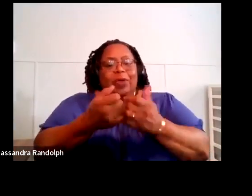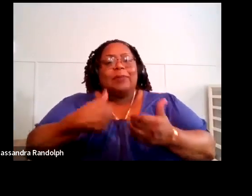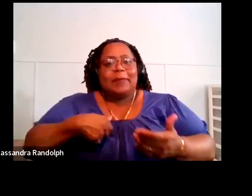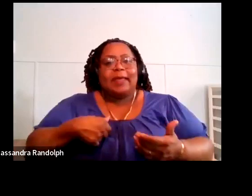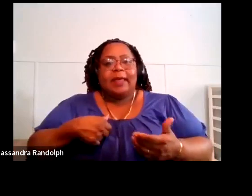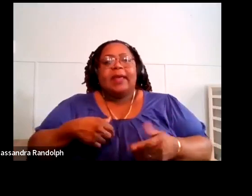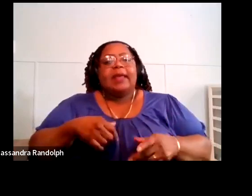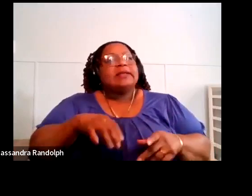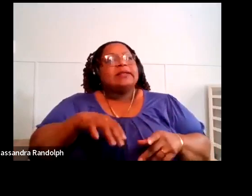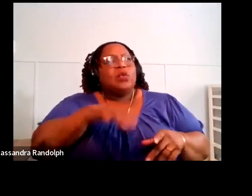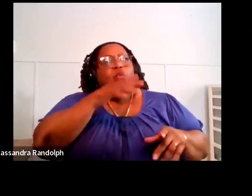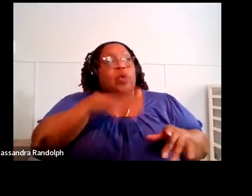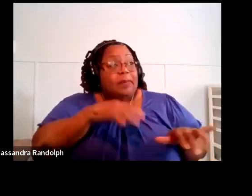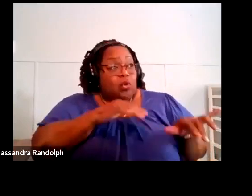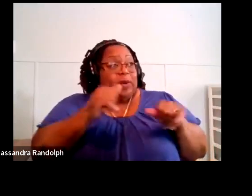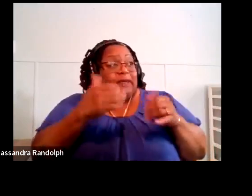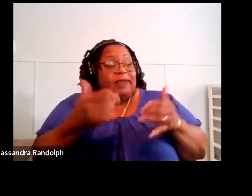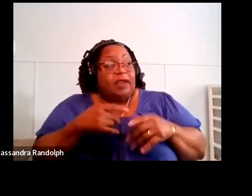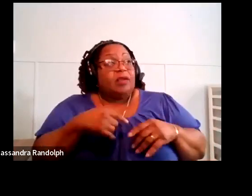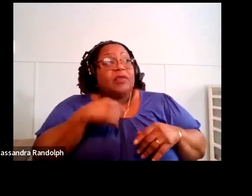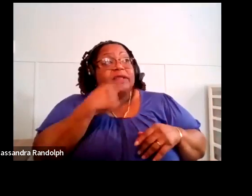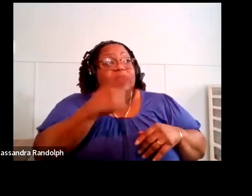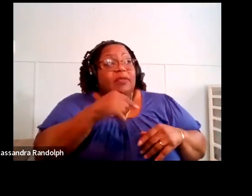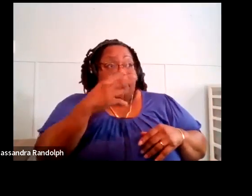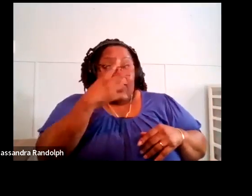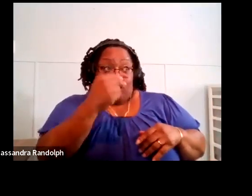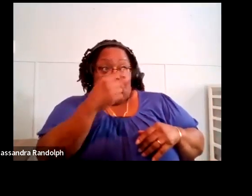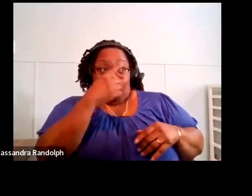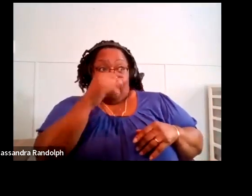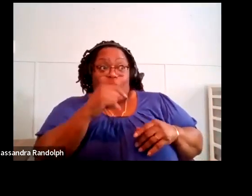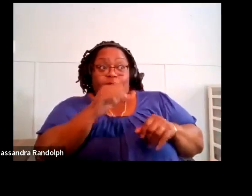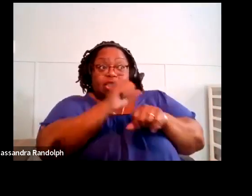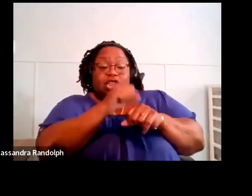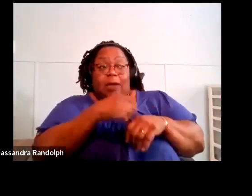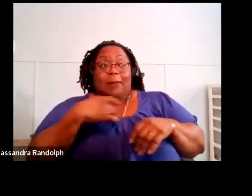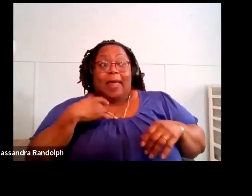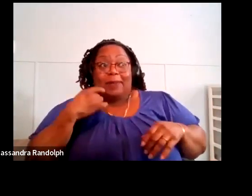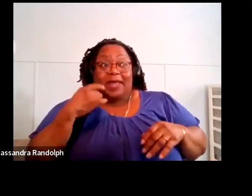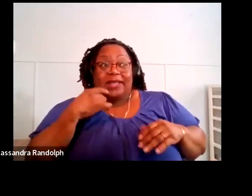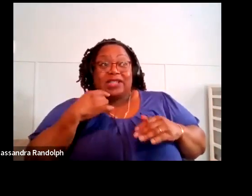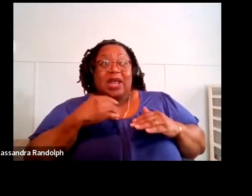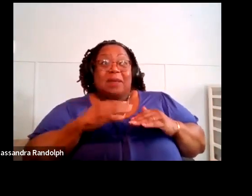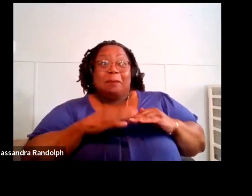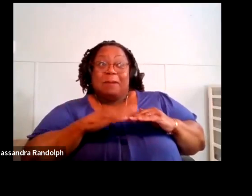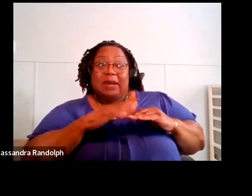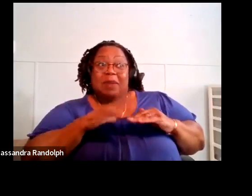overcome the obstacles. One of the visits I had to SCI Muncie, it might've been the first one, the gentleman